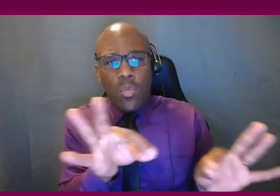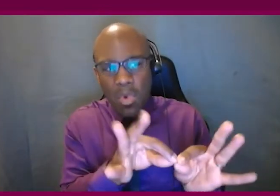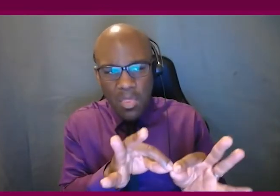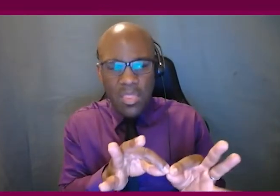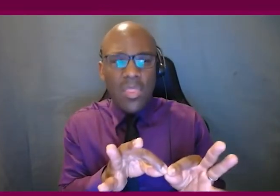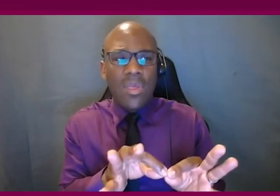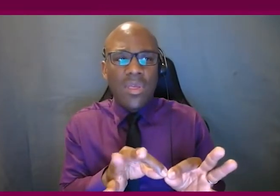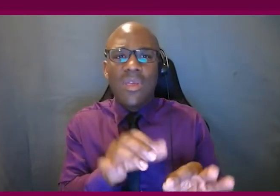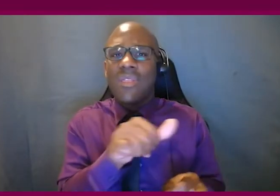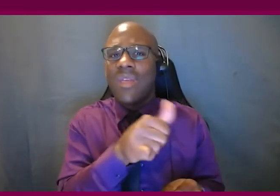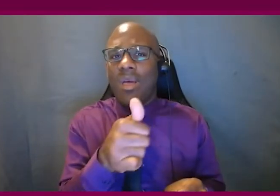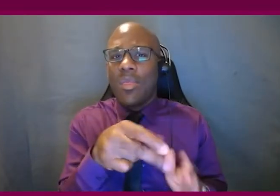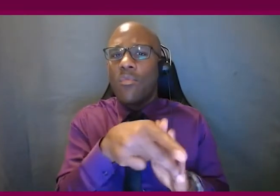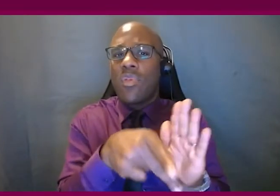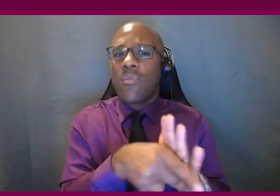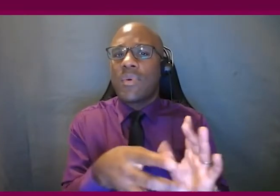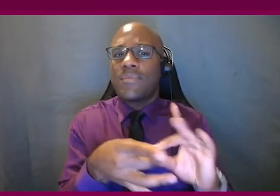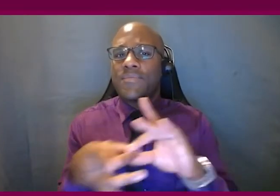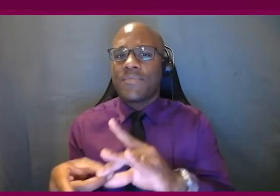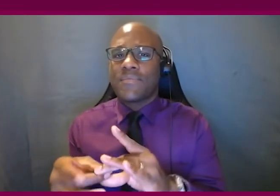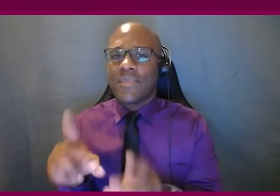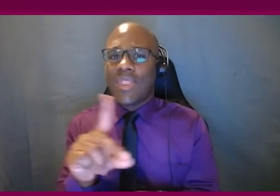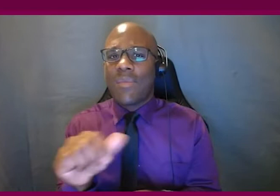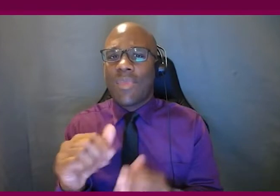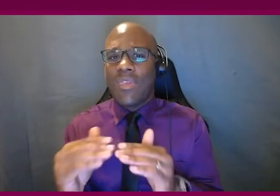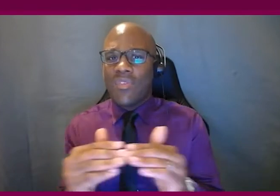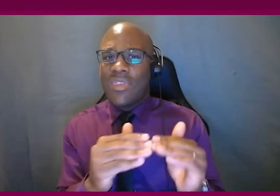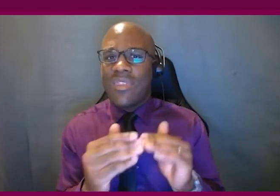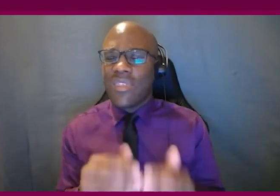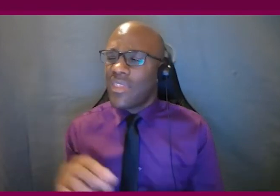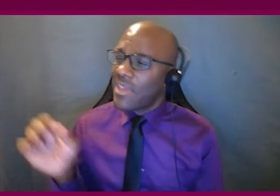a living? Bri Beck: Exactly. Ashley Inkumsah: And there's so much emphasis and the lens